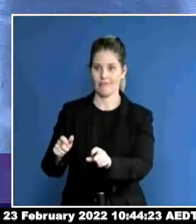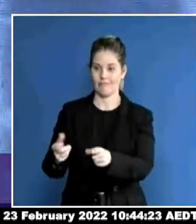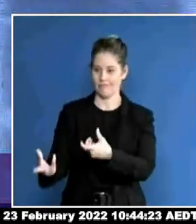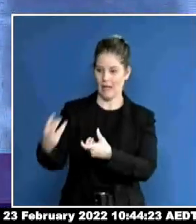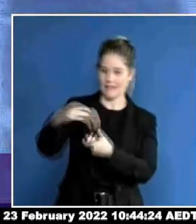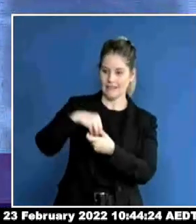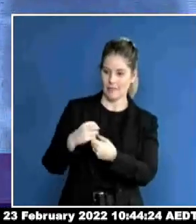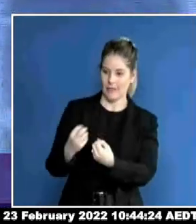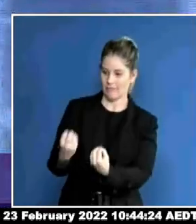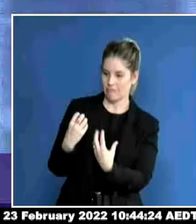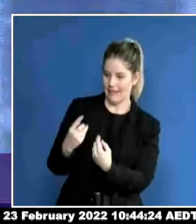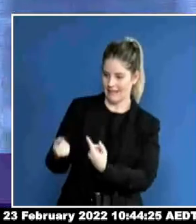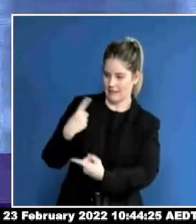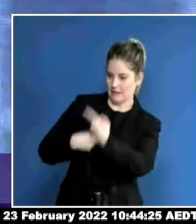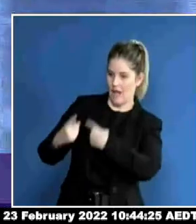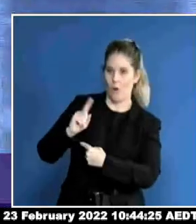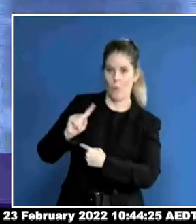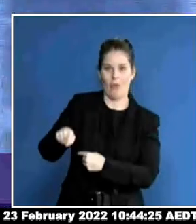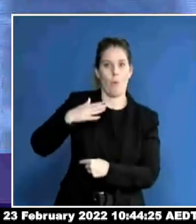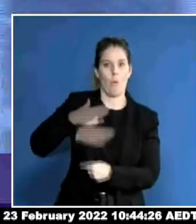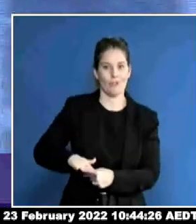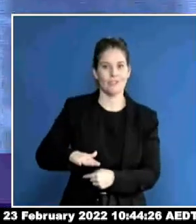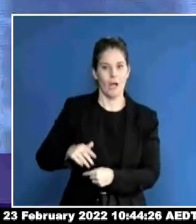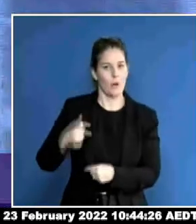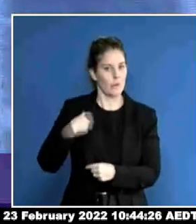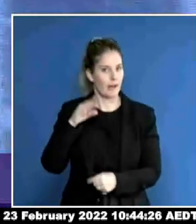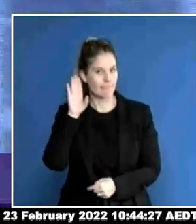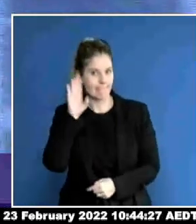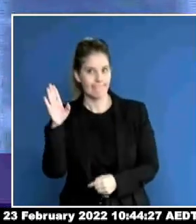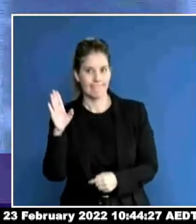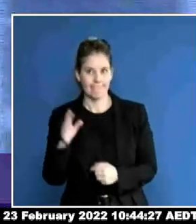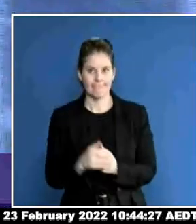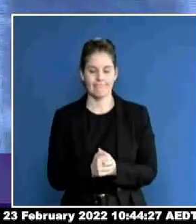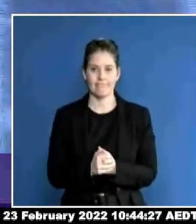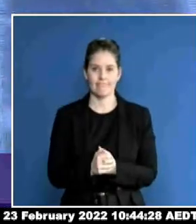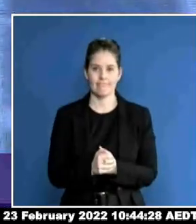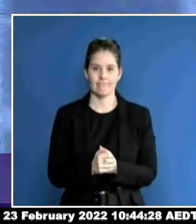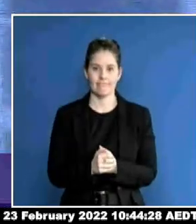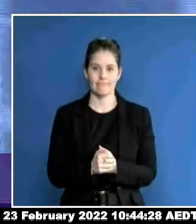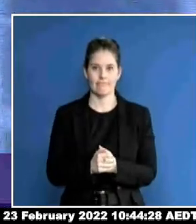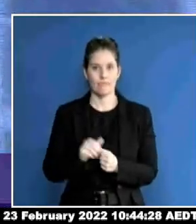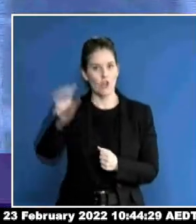groups. Their knowledge and experience of the systemic issues which affect young people